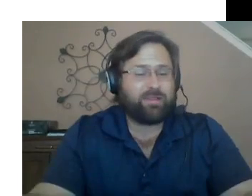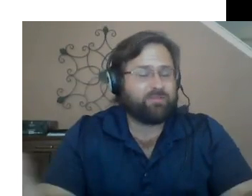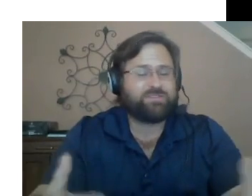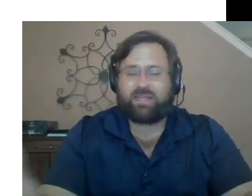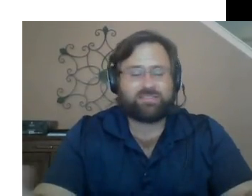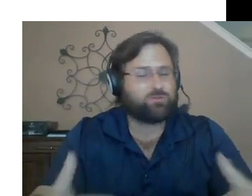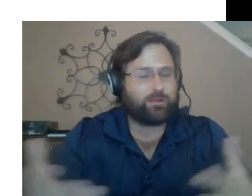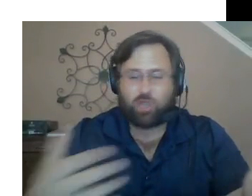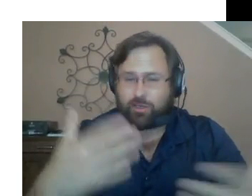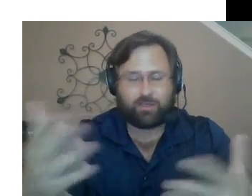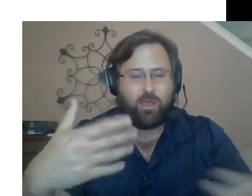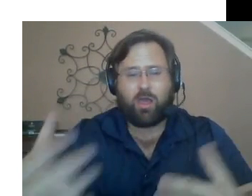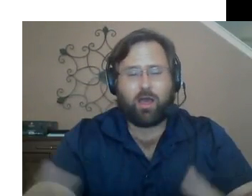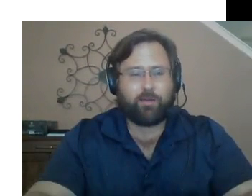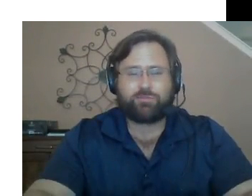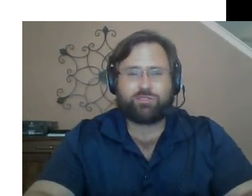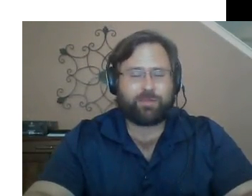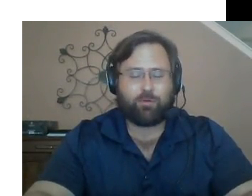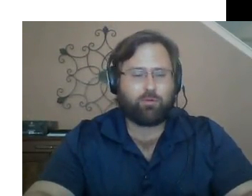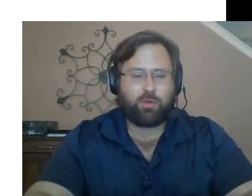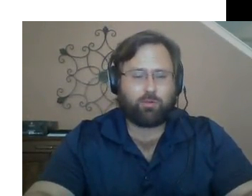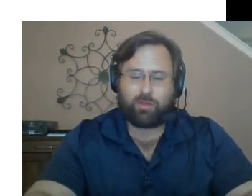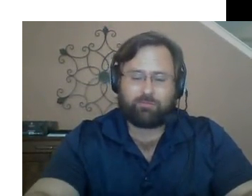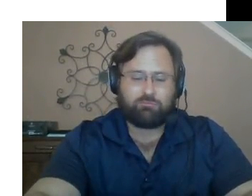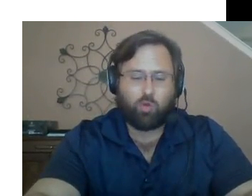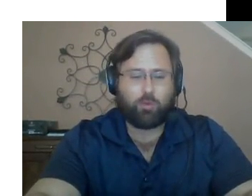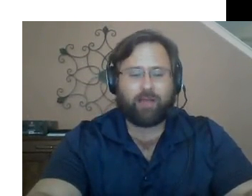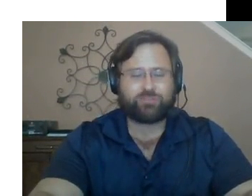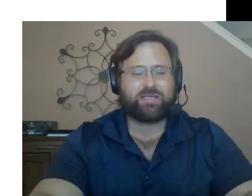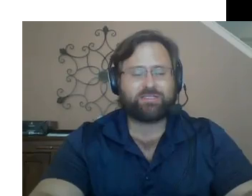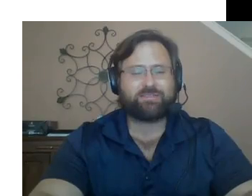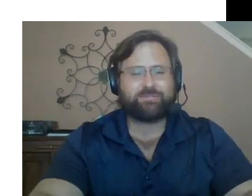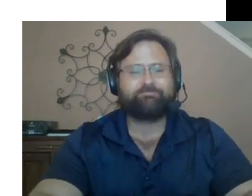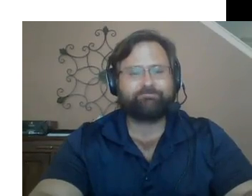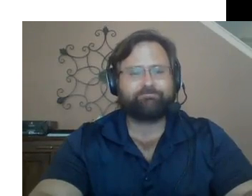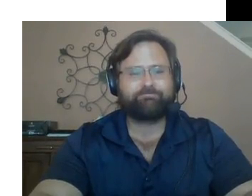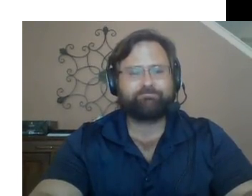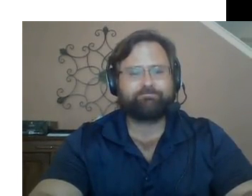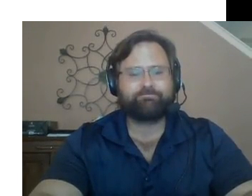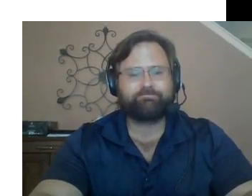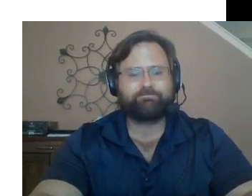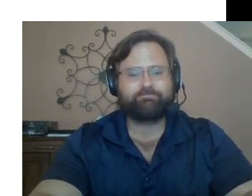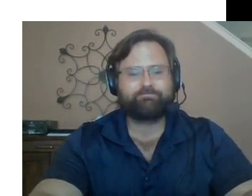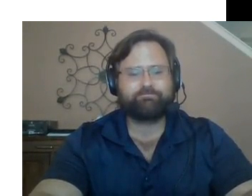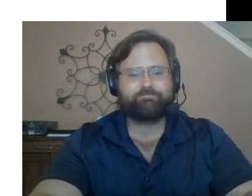middle of sentences while you're talking to people you know in normal conversations